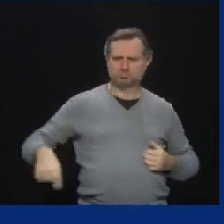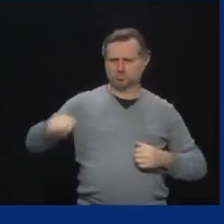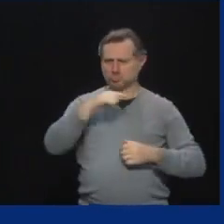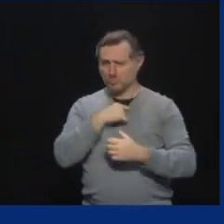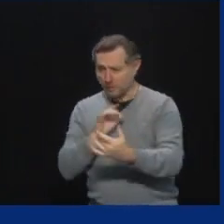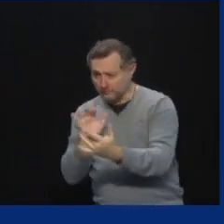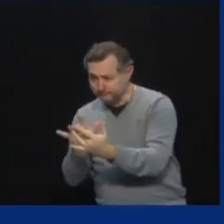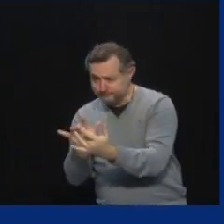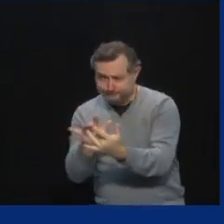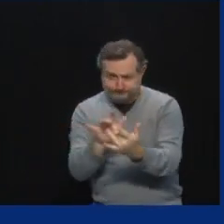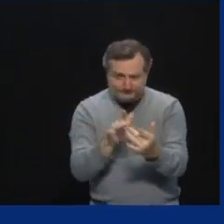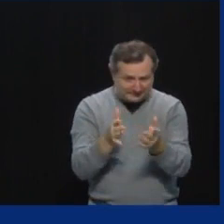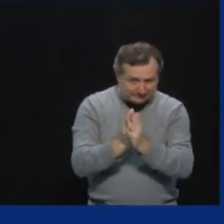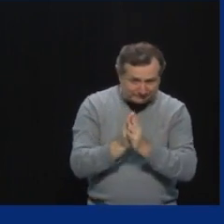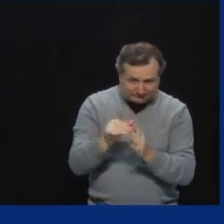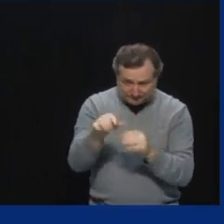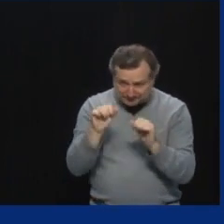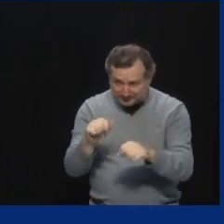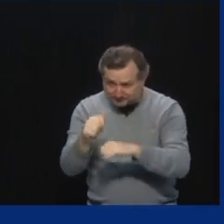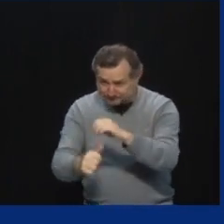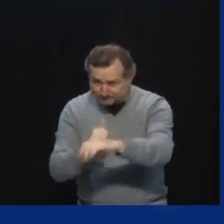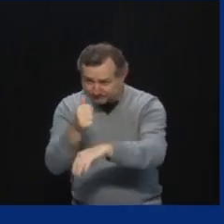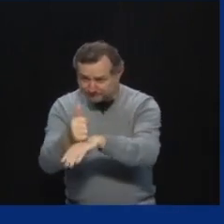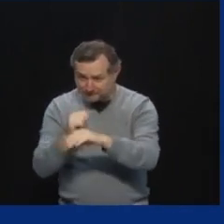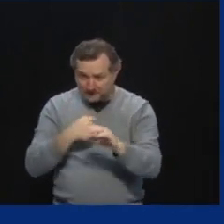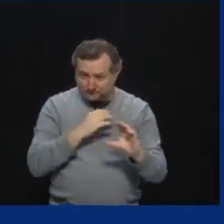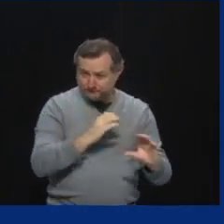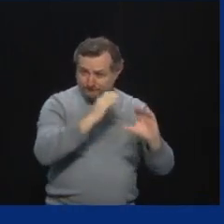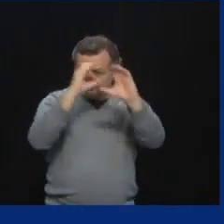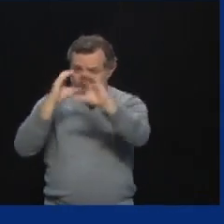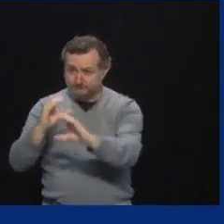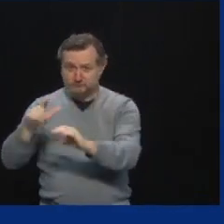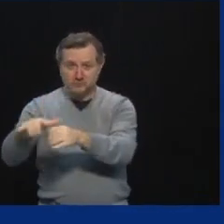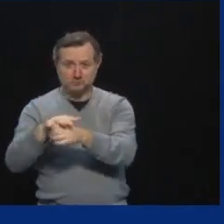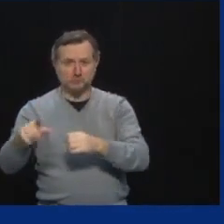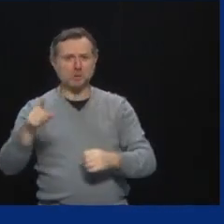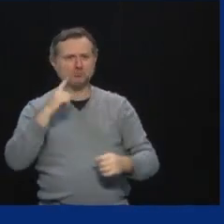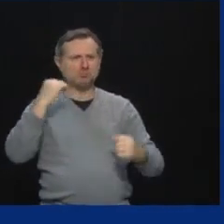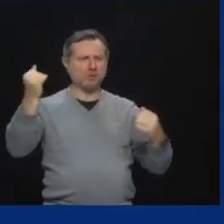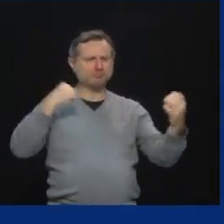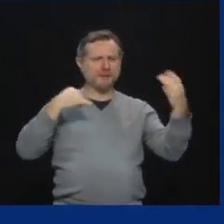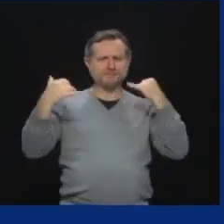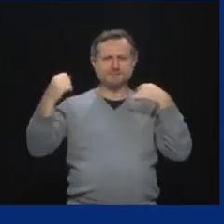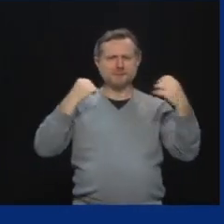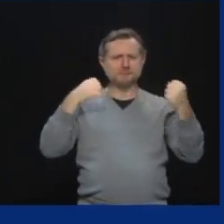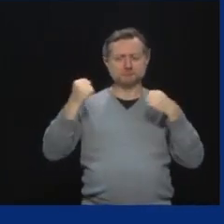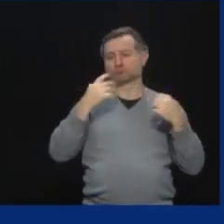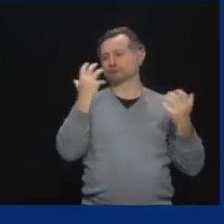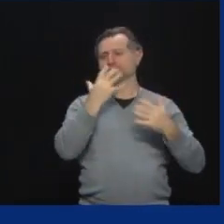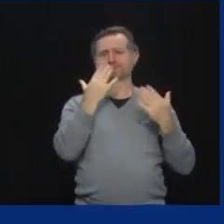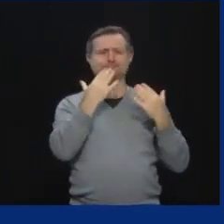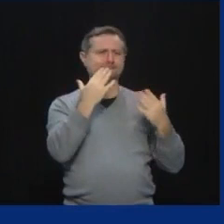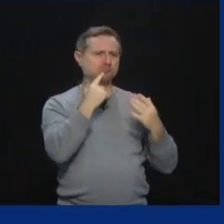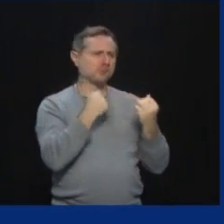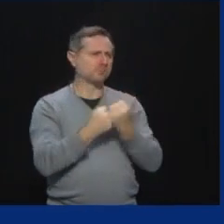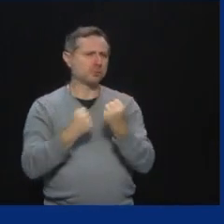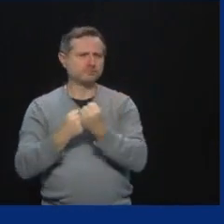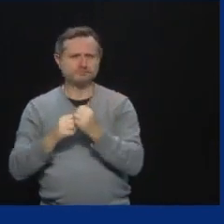community. And it's been, it's been very, very encouraging to see the support we've had there. We've always talked for the last five weeks, I've